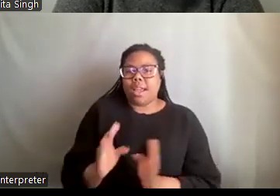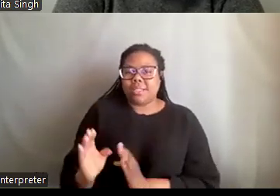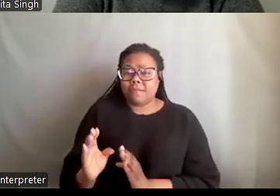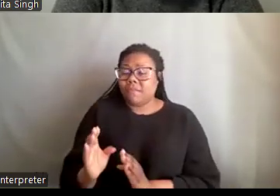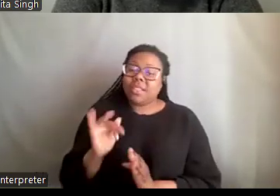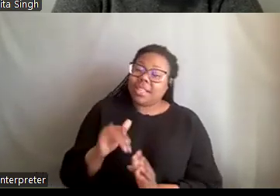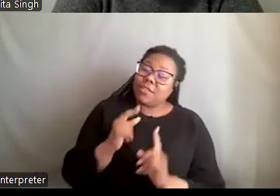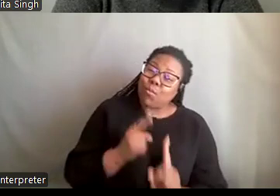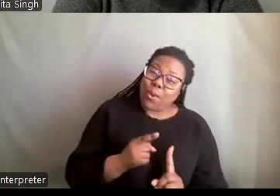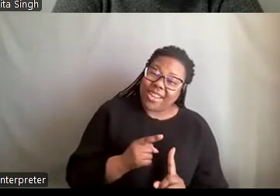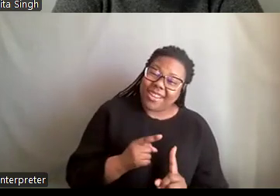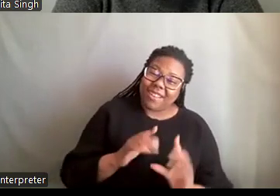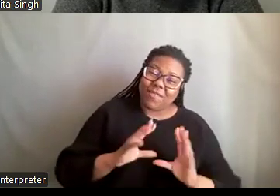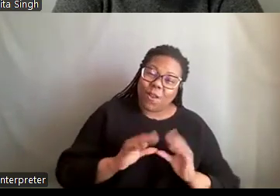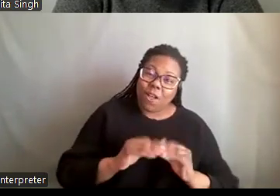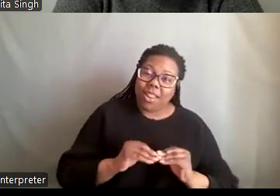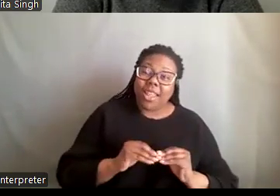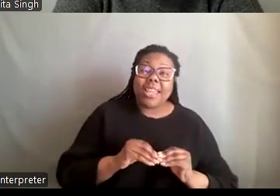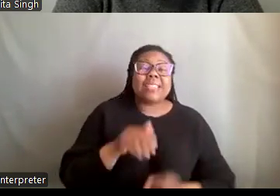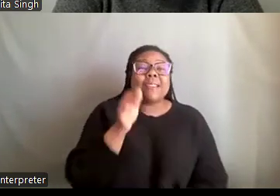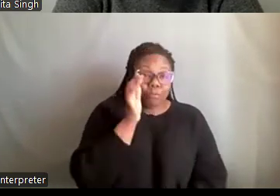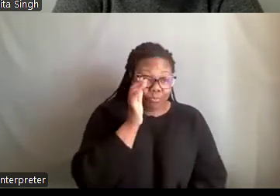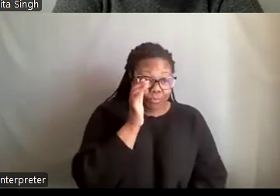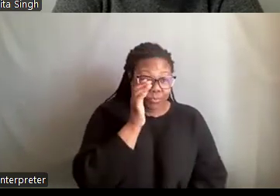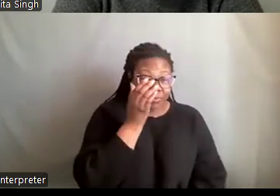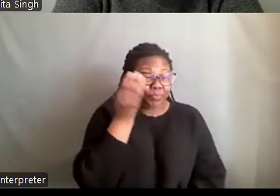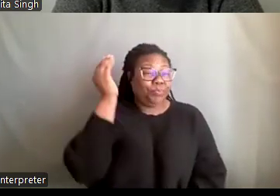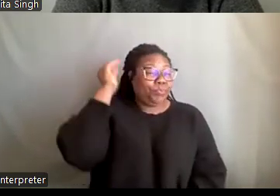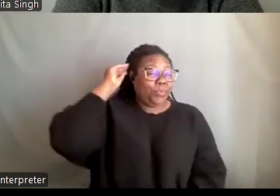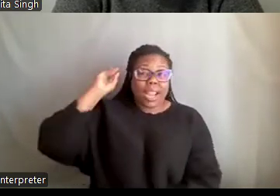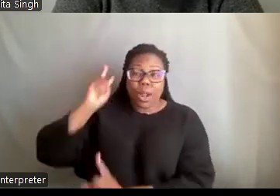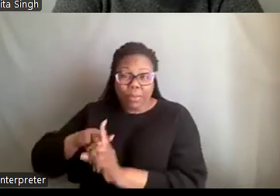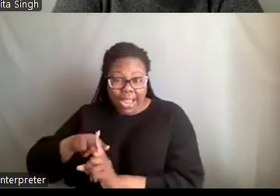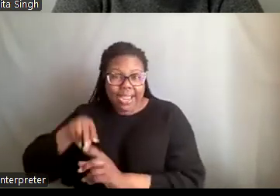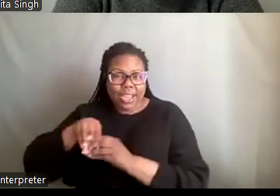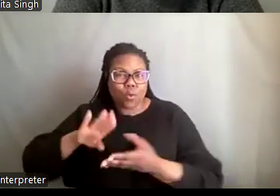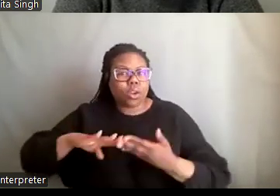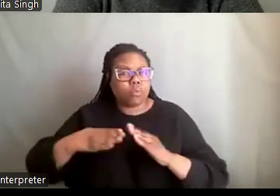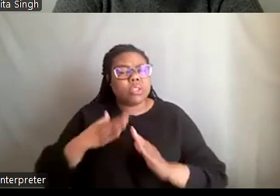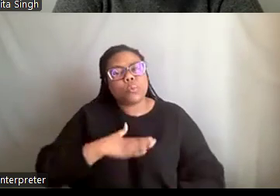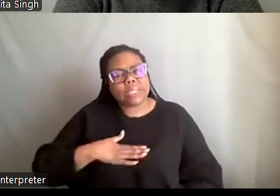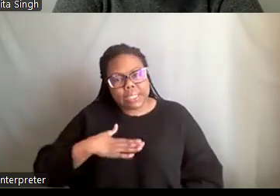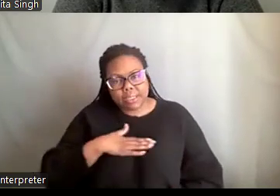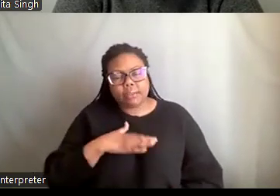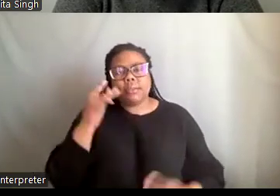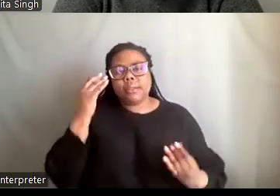have an impact on your own organizing. That's really the point of these calls is what can we all do in our own